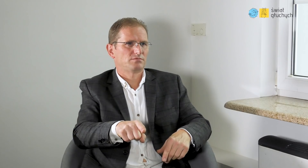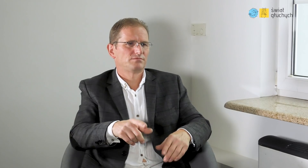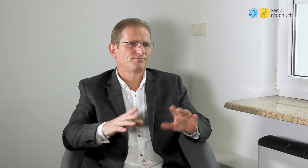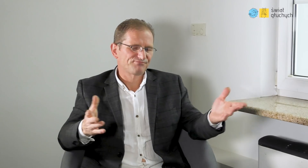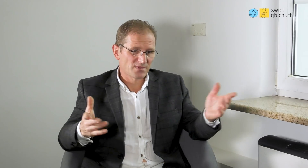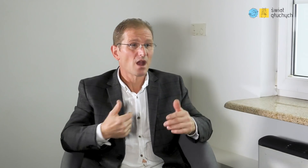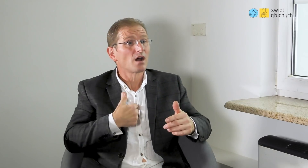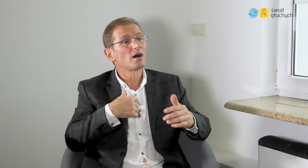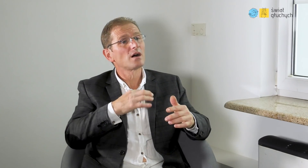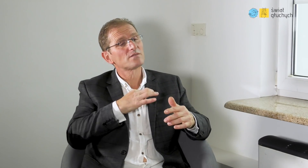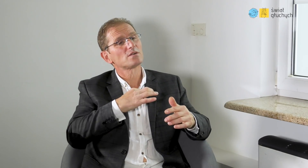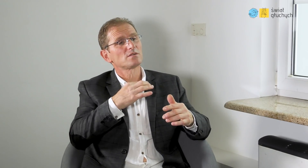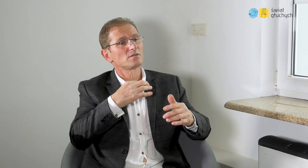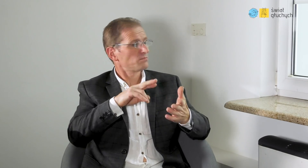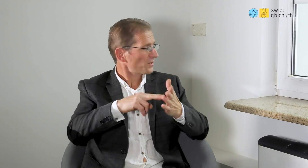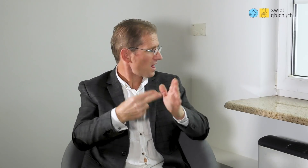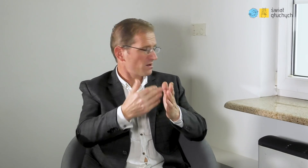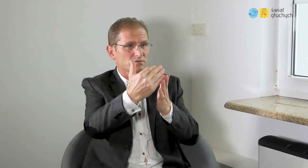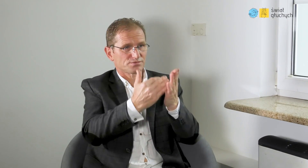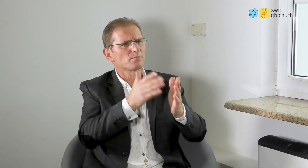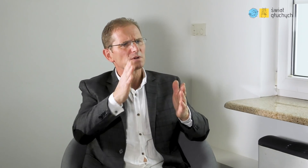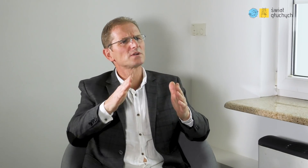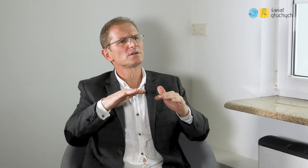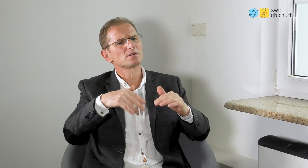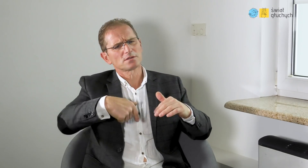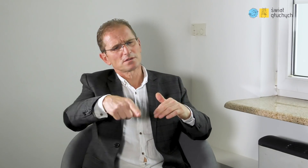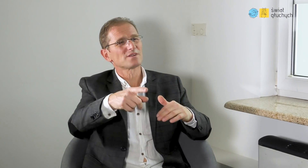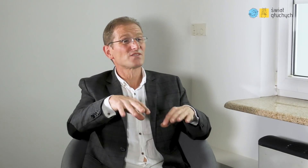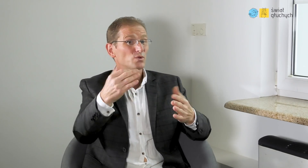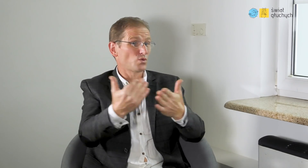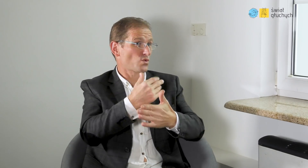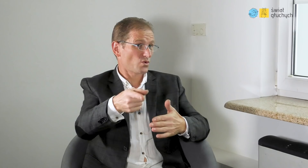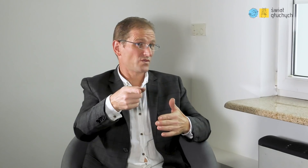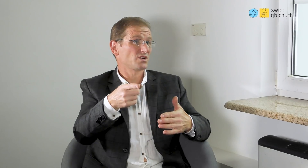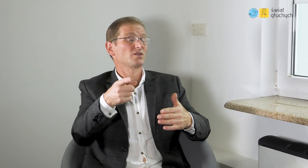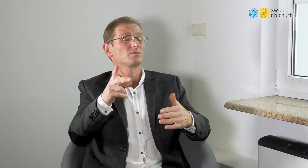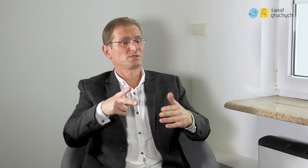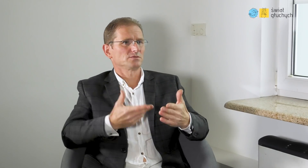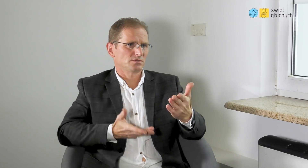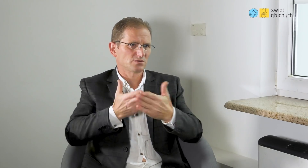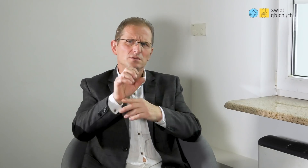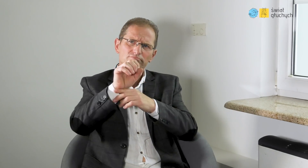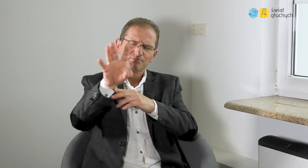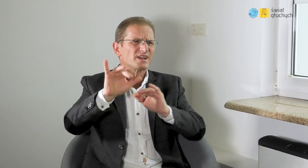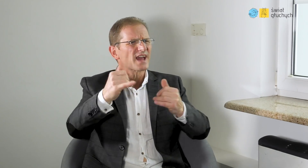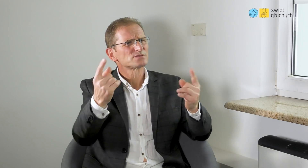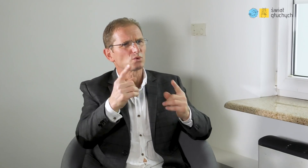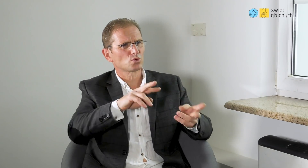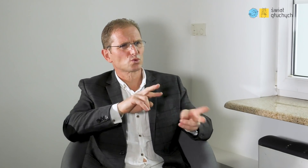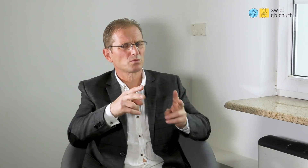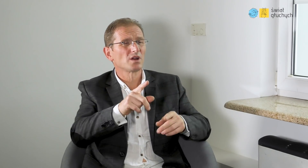I have a plan to make a proposal after the election. Explain how the situation is for the translators.